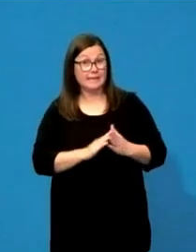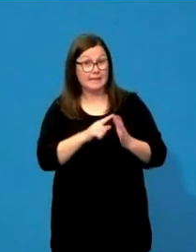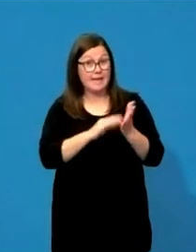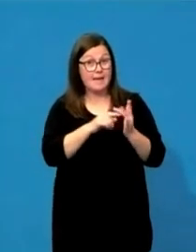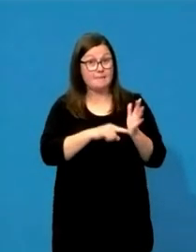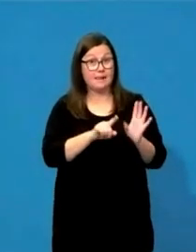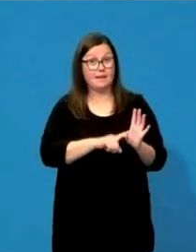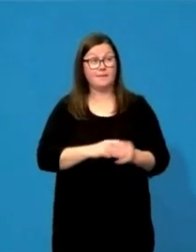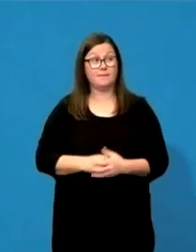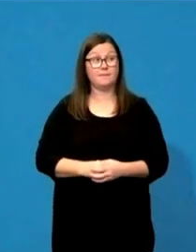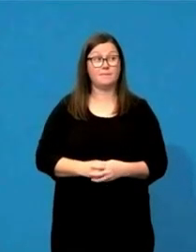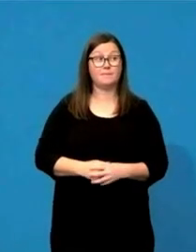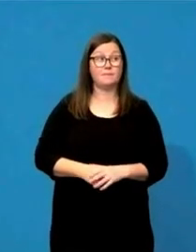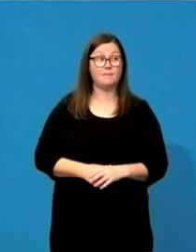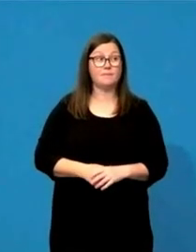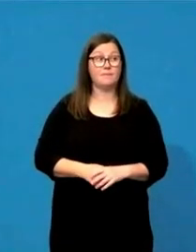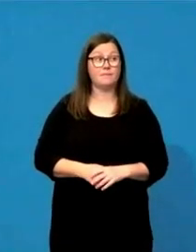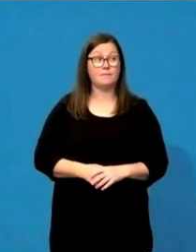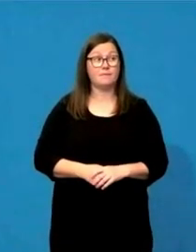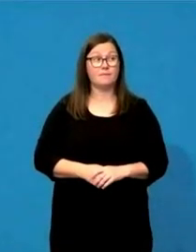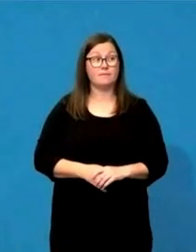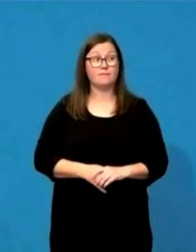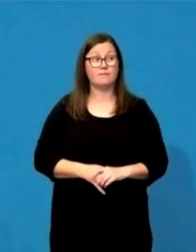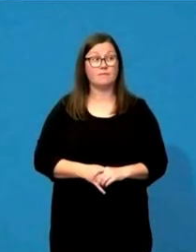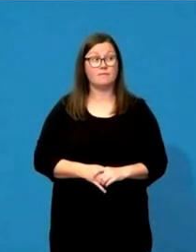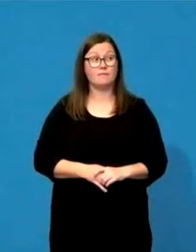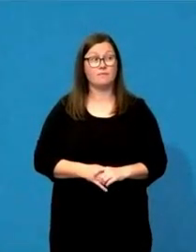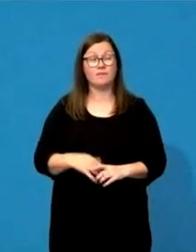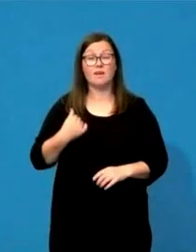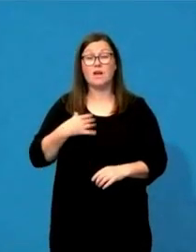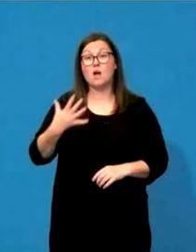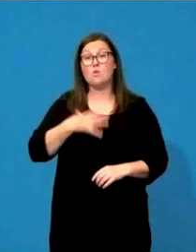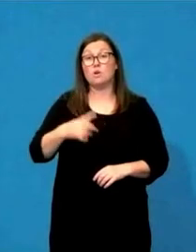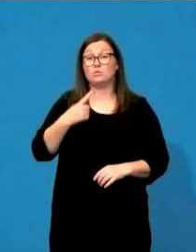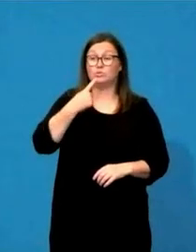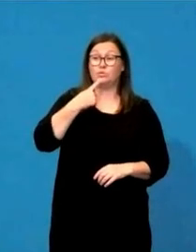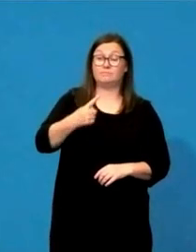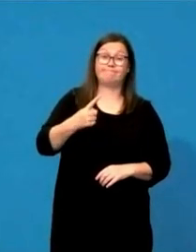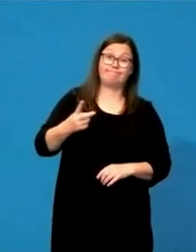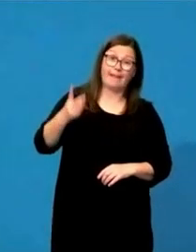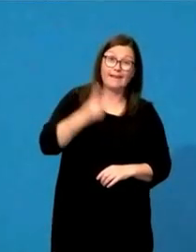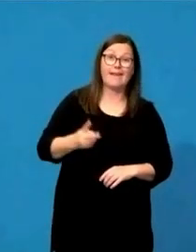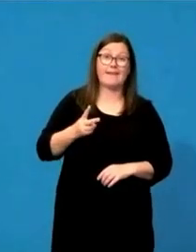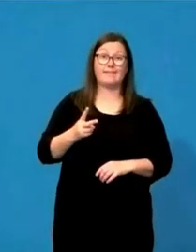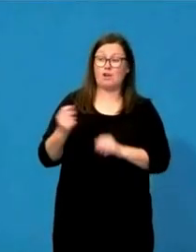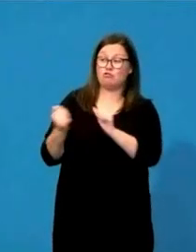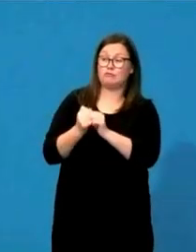Look - no, not really. I just wanted to reinforce what Lauren has said, that we need to have someone here on